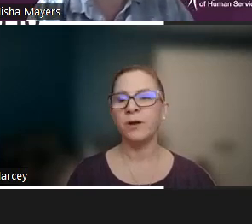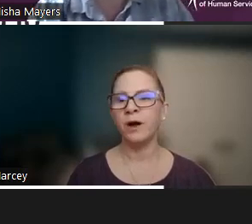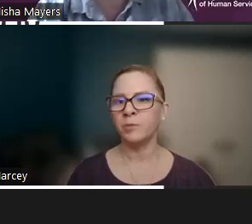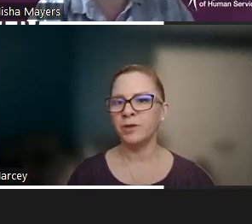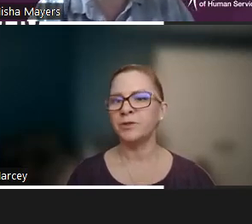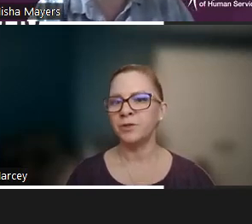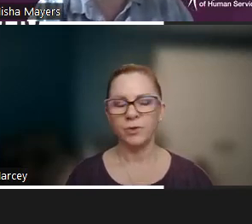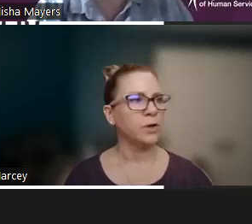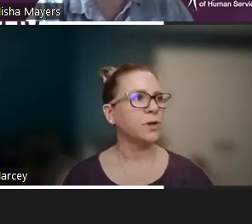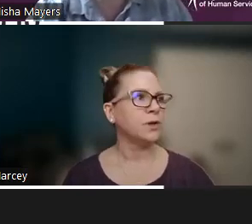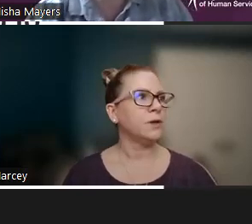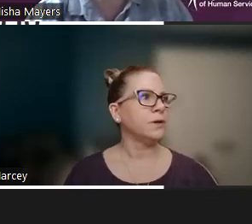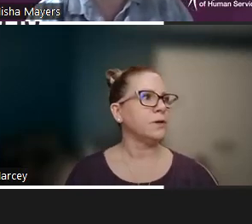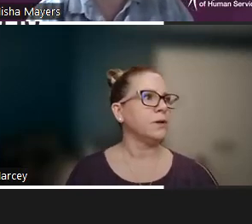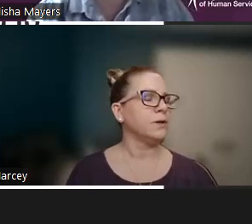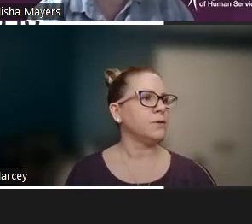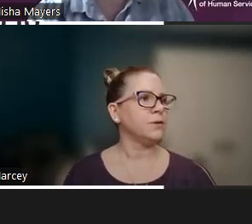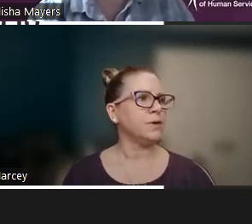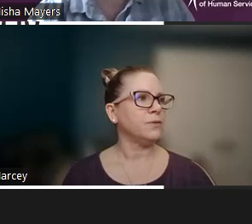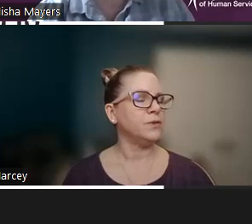BUT NOT LIMITED TO.